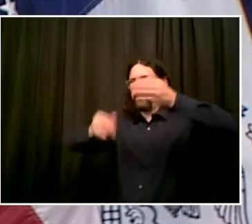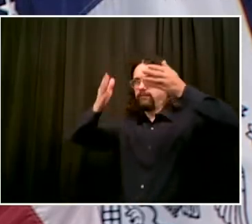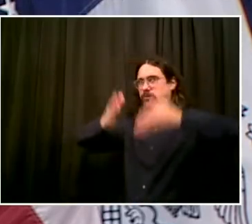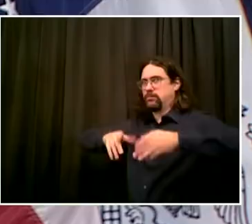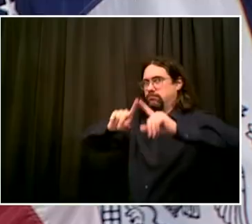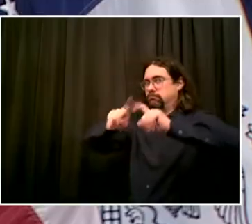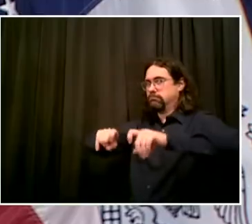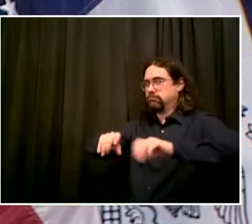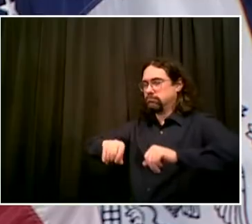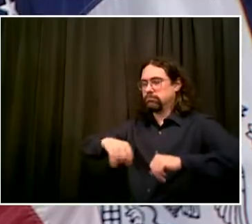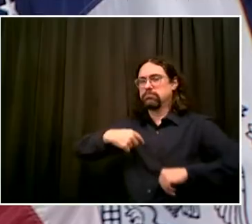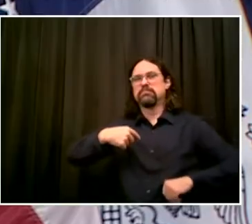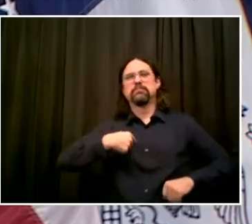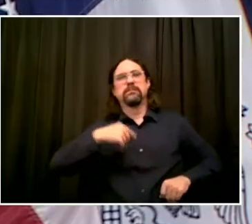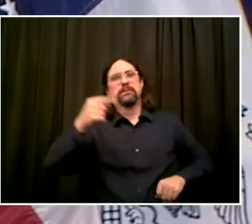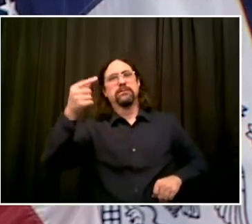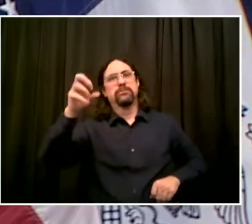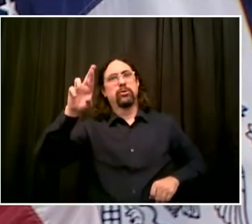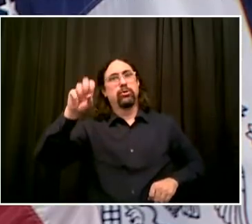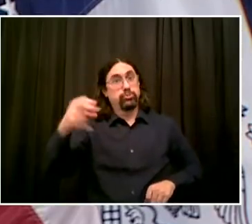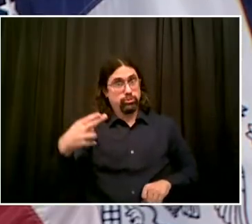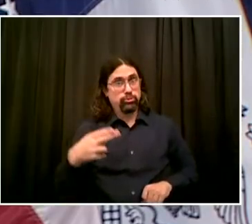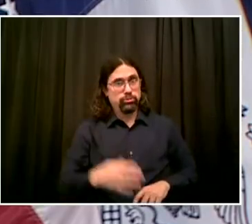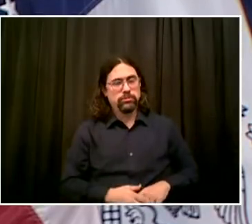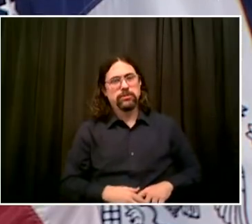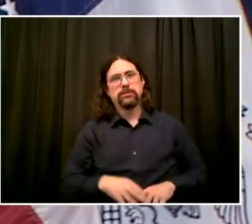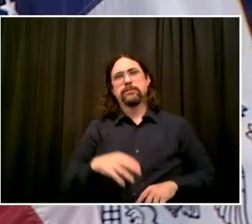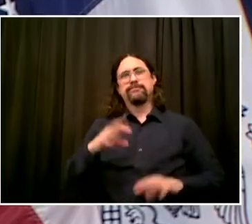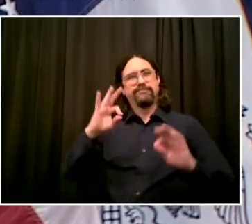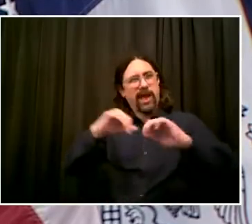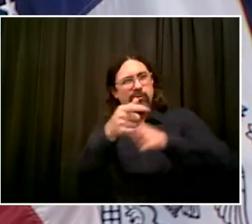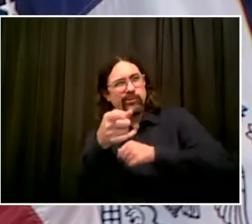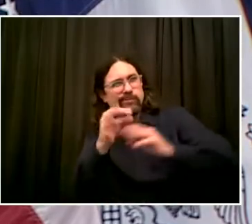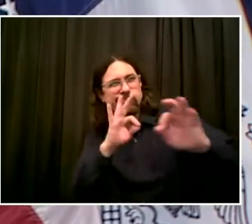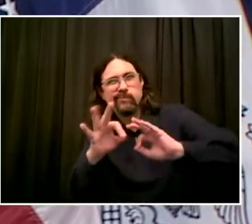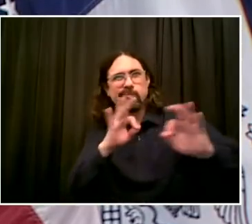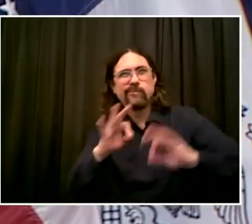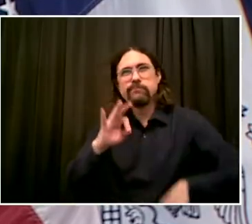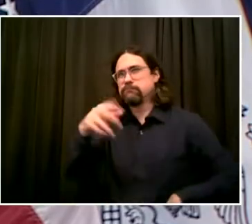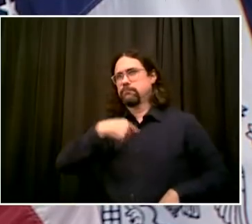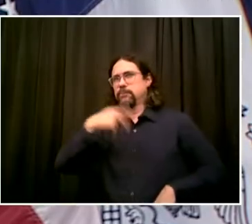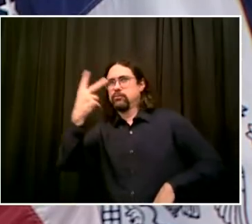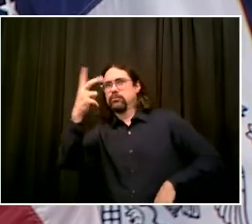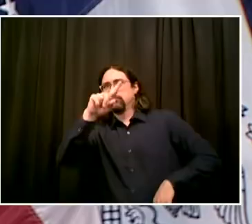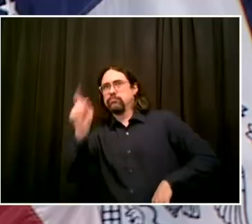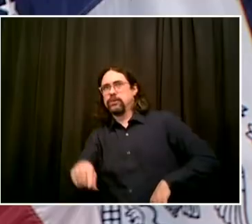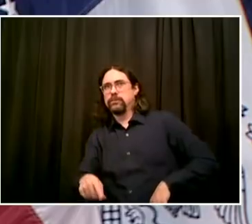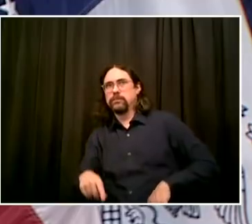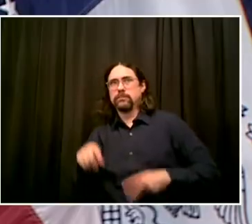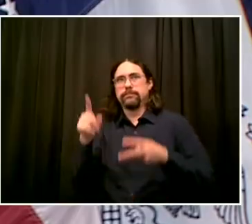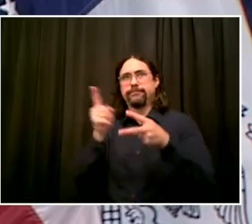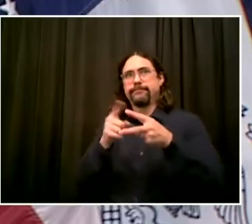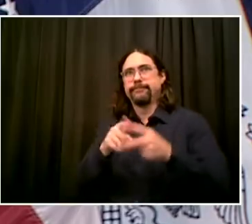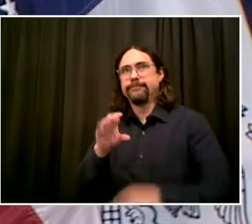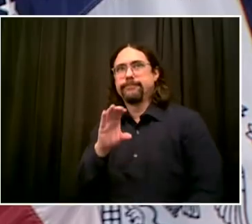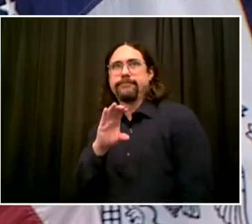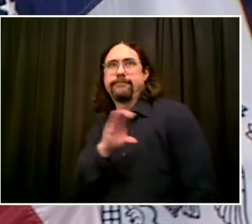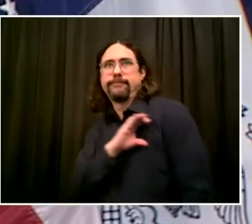HOW ARE YOU DOING TODAY? I APPRECIATE YOU TAKING THIS CALL. HOW ARE YOU? TWO QUICK